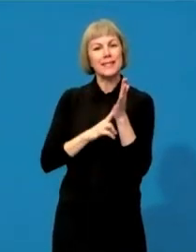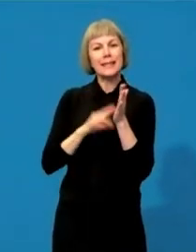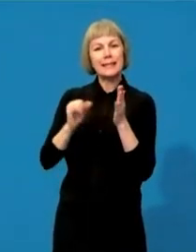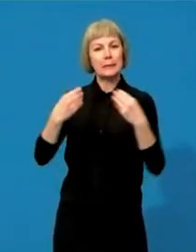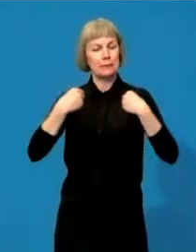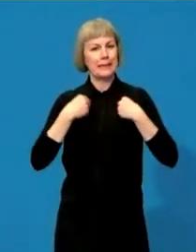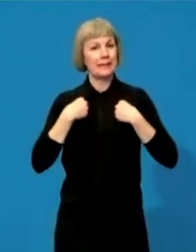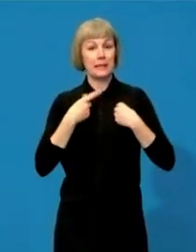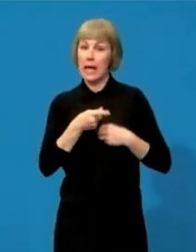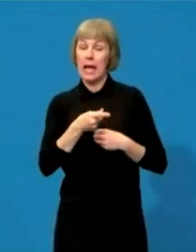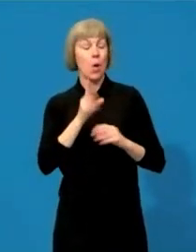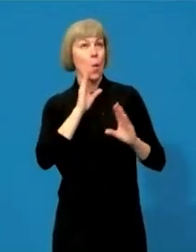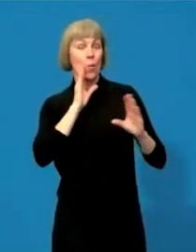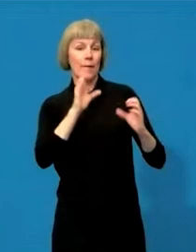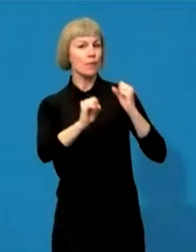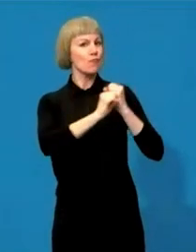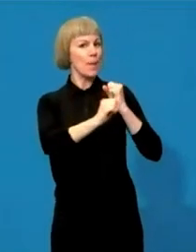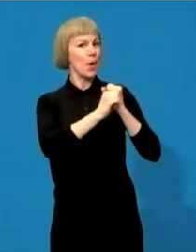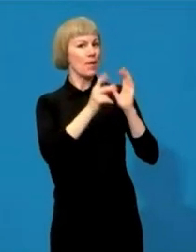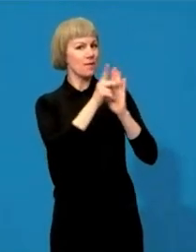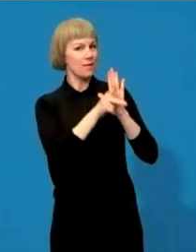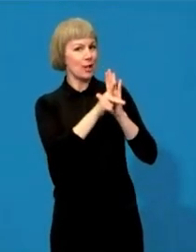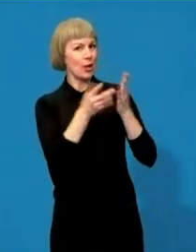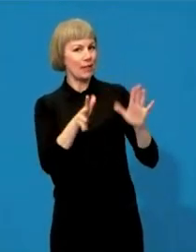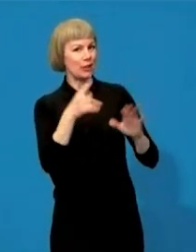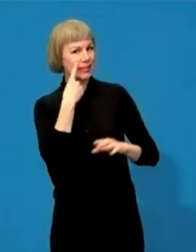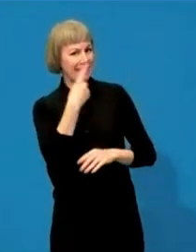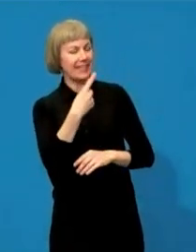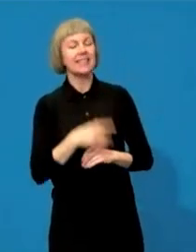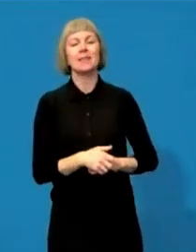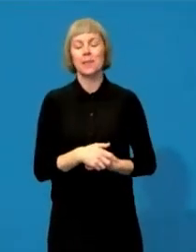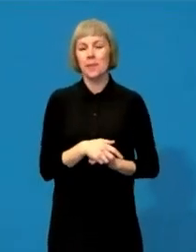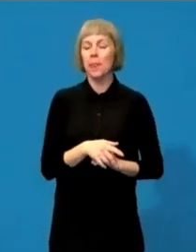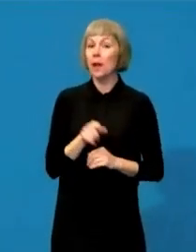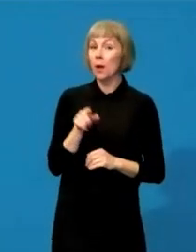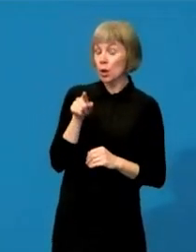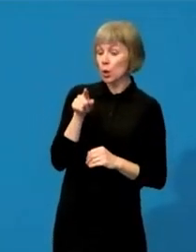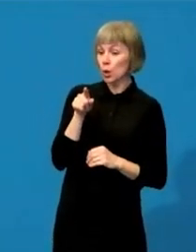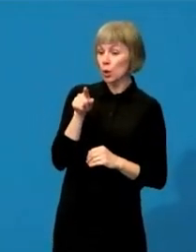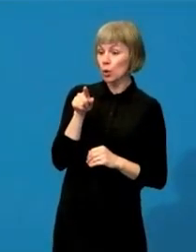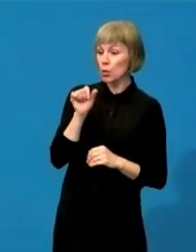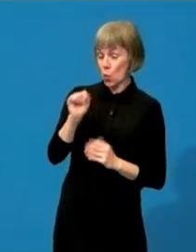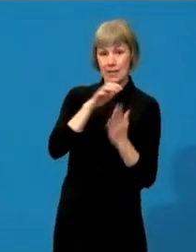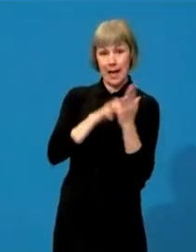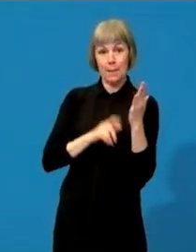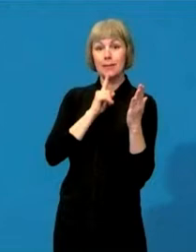himself in the video, but I understand from your statement that you adopted the role of a mentor and supporter.